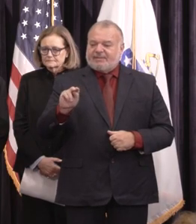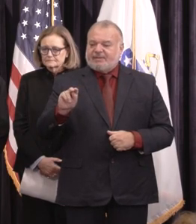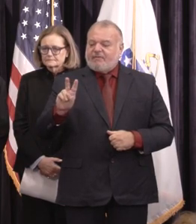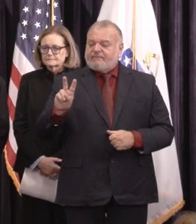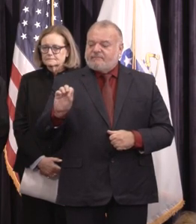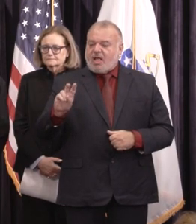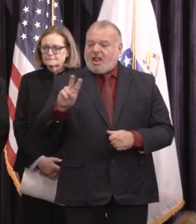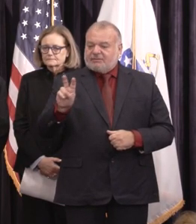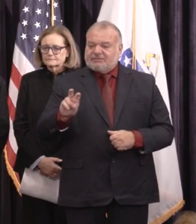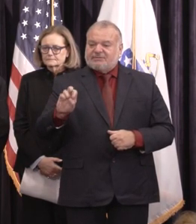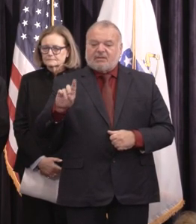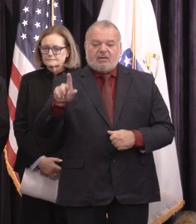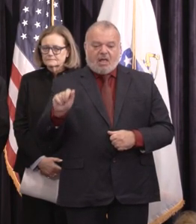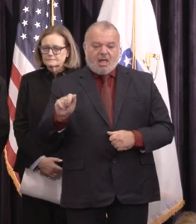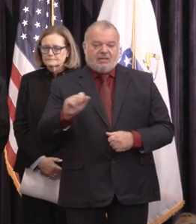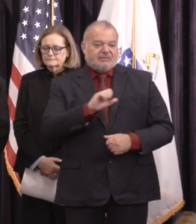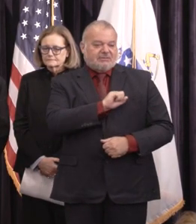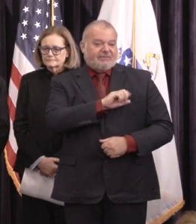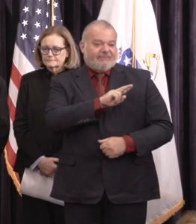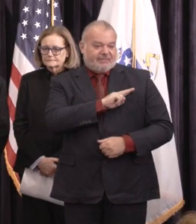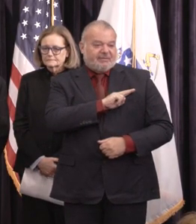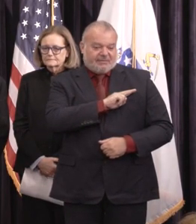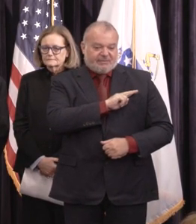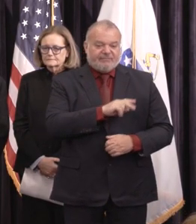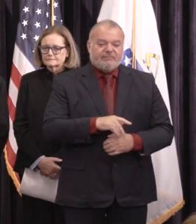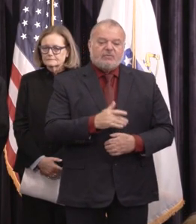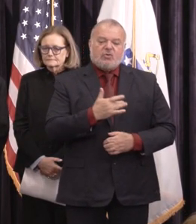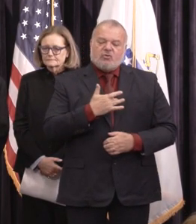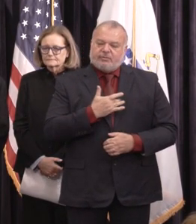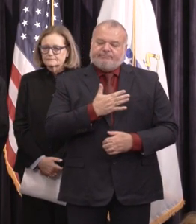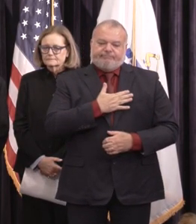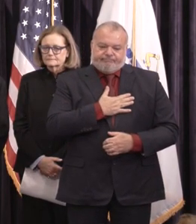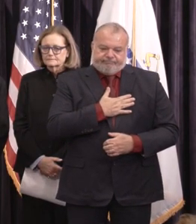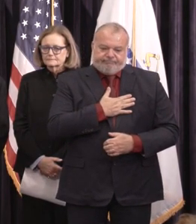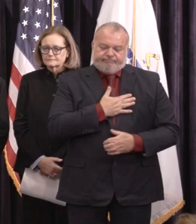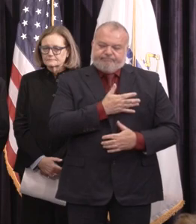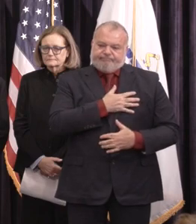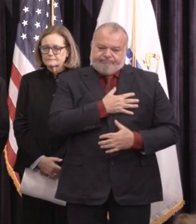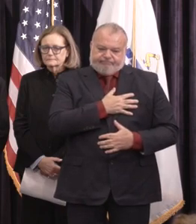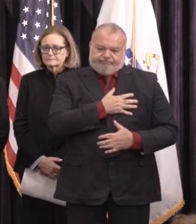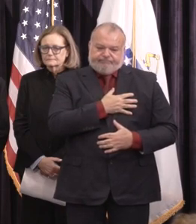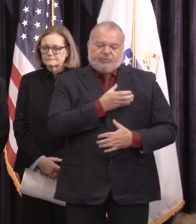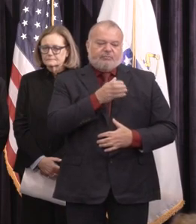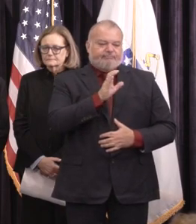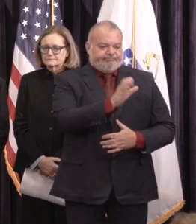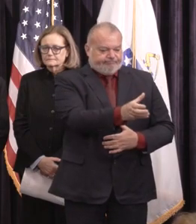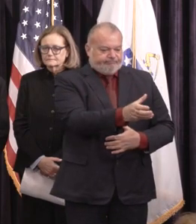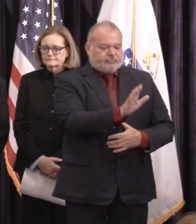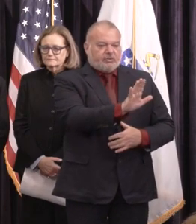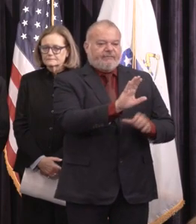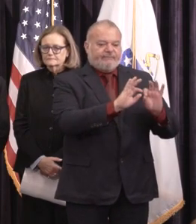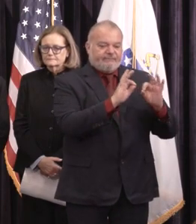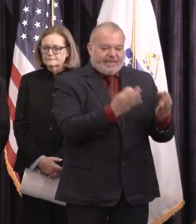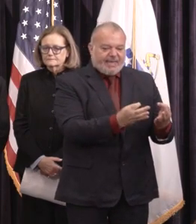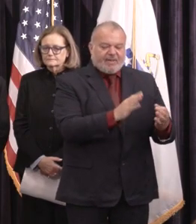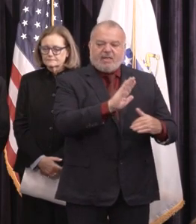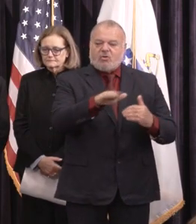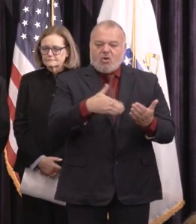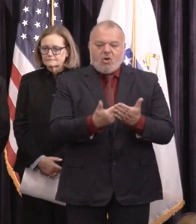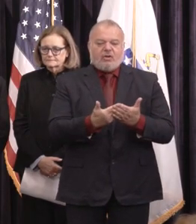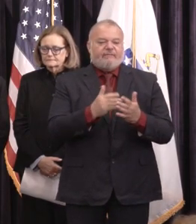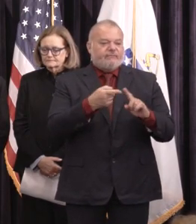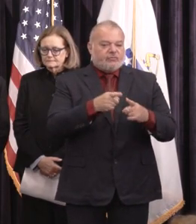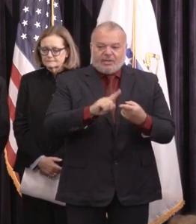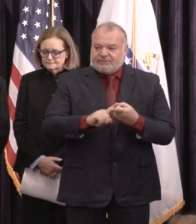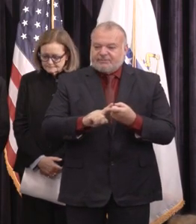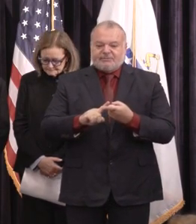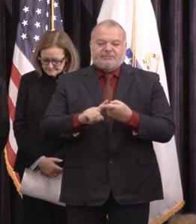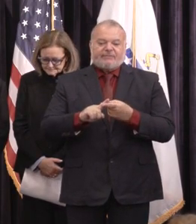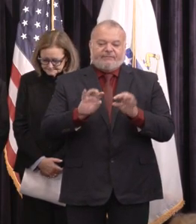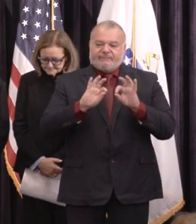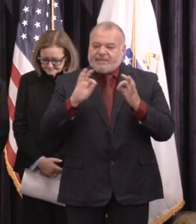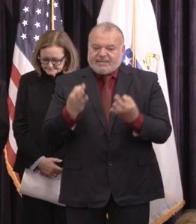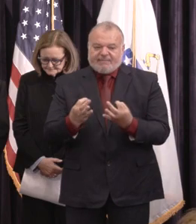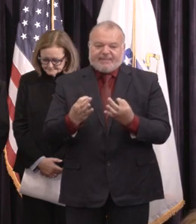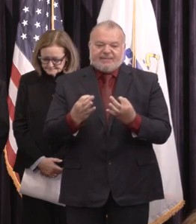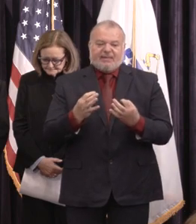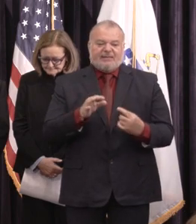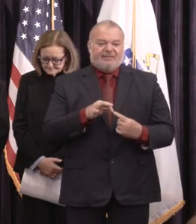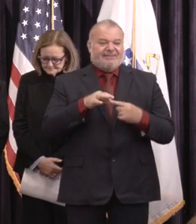family and to all the friends and families of the victims. But I just particularly wanted to take